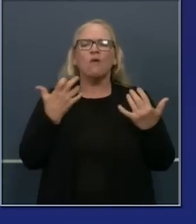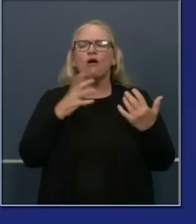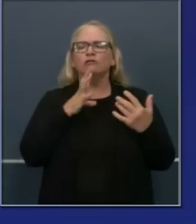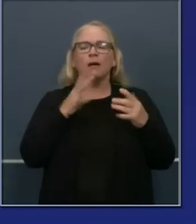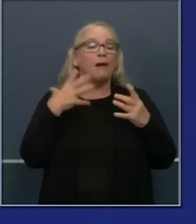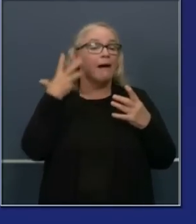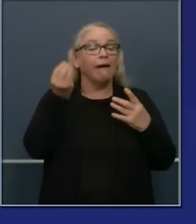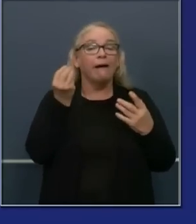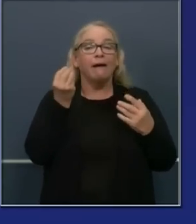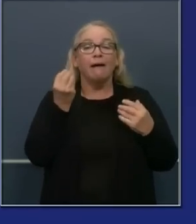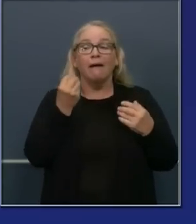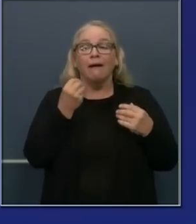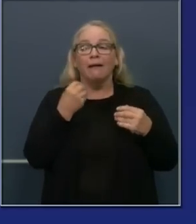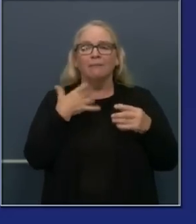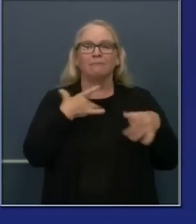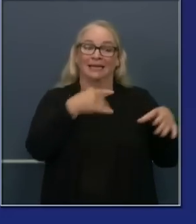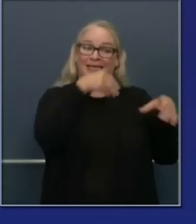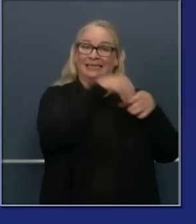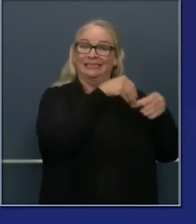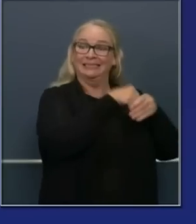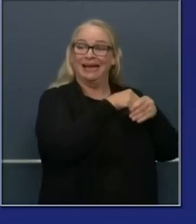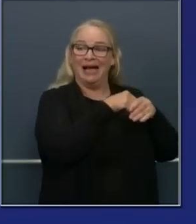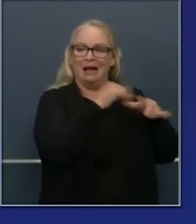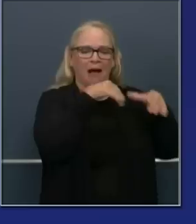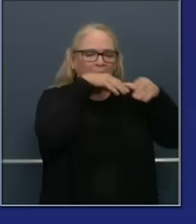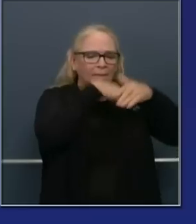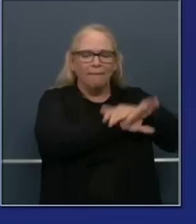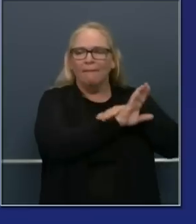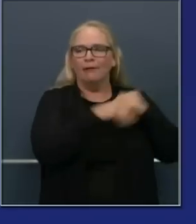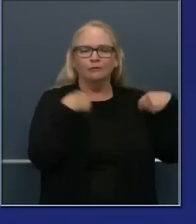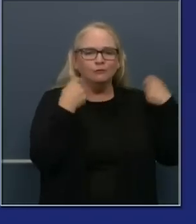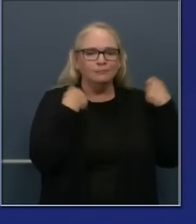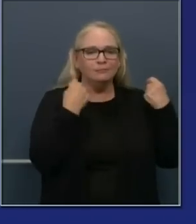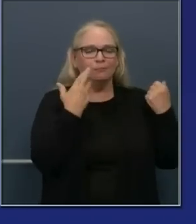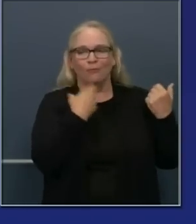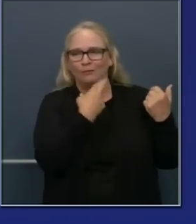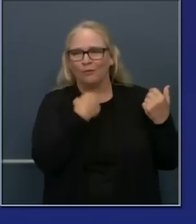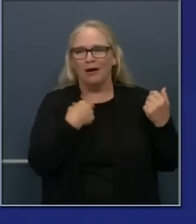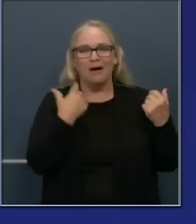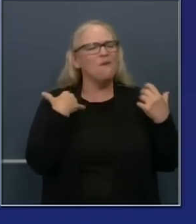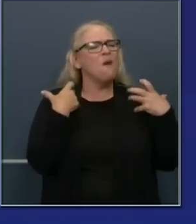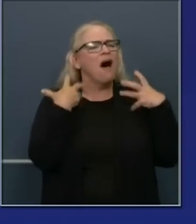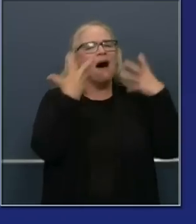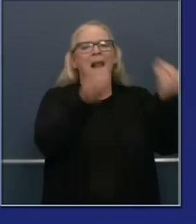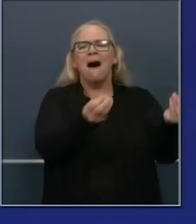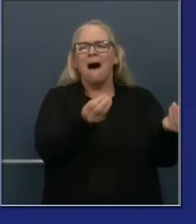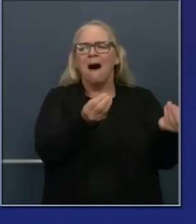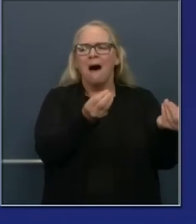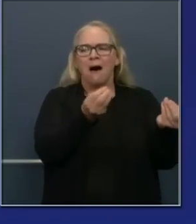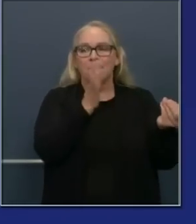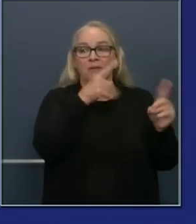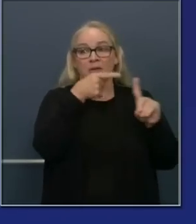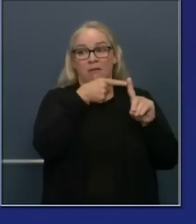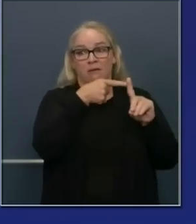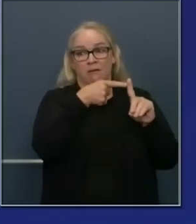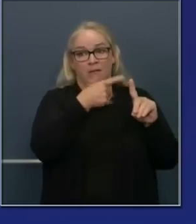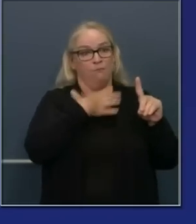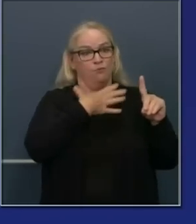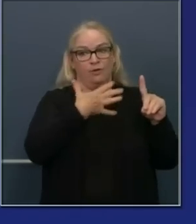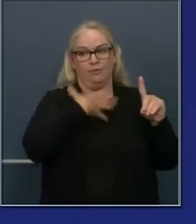OTHERWISE WOULD. THE ISSUE OVERGOING OUTDOORS THAT HAVE TRADITIONALLY BEEN